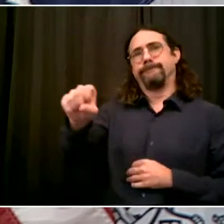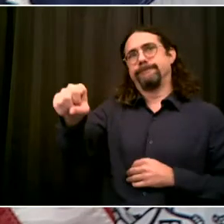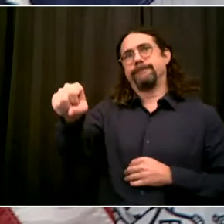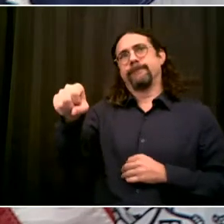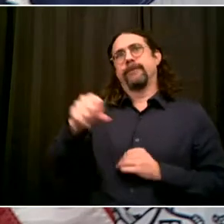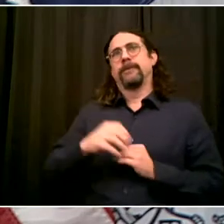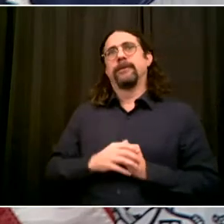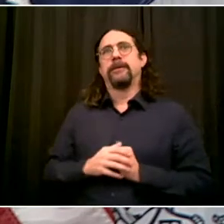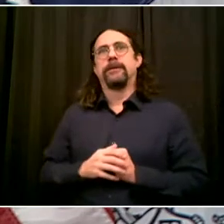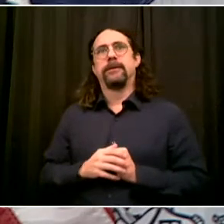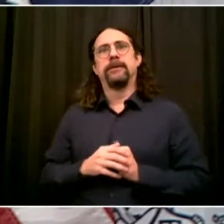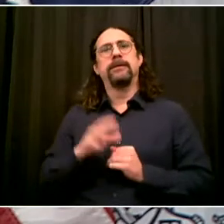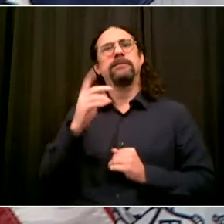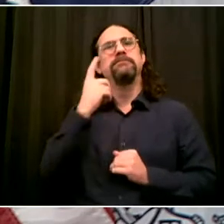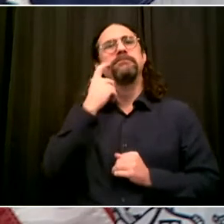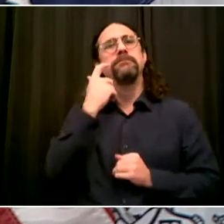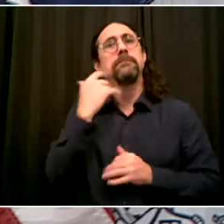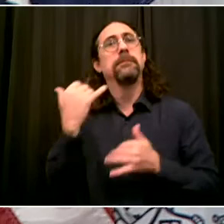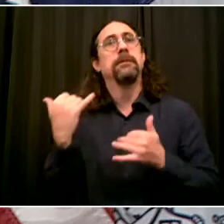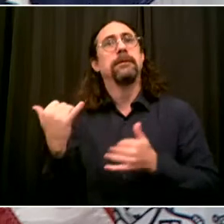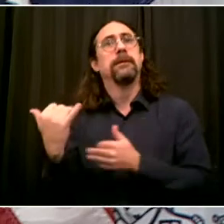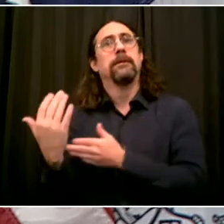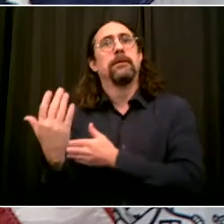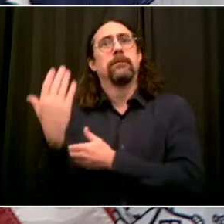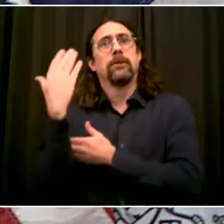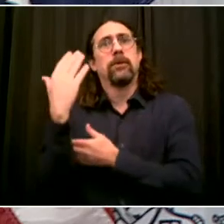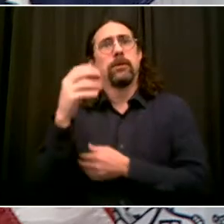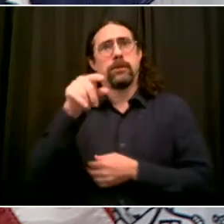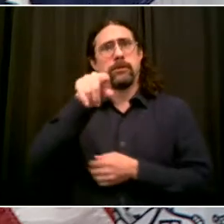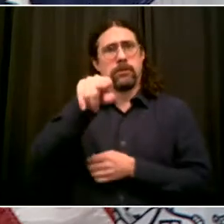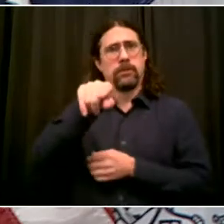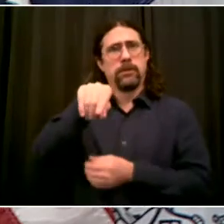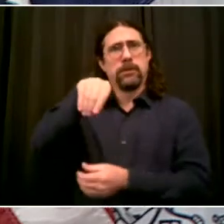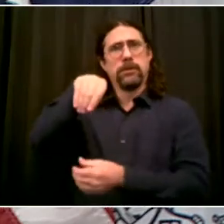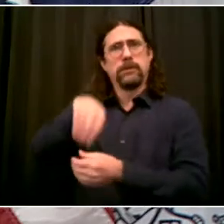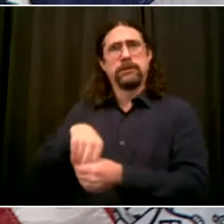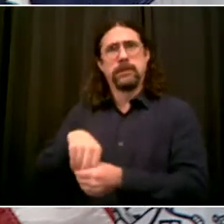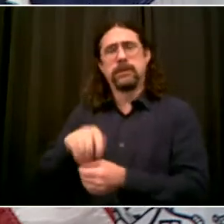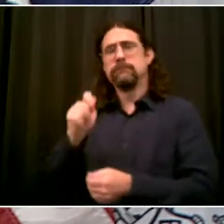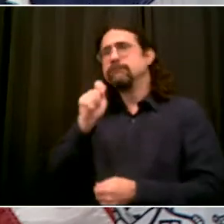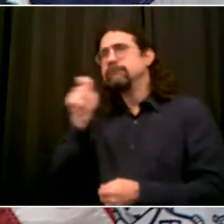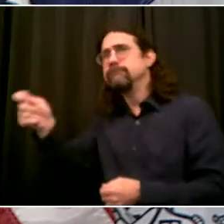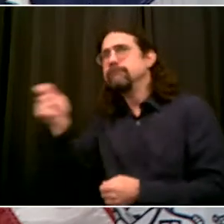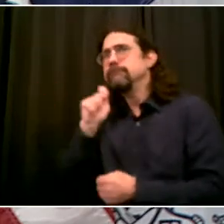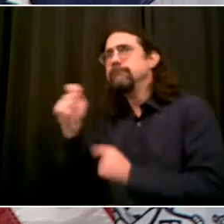OKAY. SO THIS MORNING ON THE RADIO, MR. MAYOR, YOU SAID WHEN WE GET